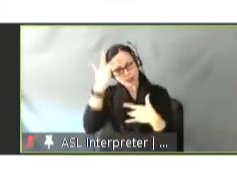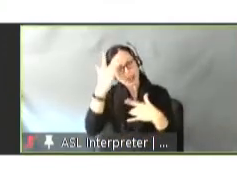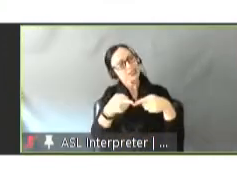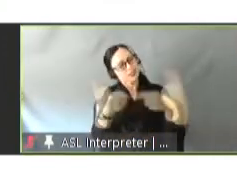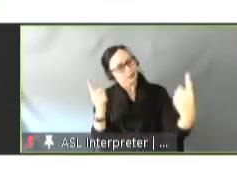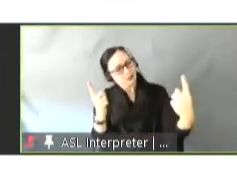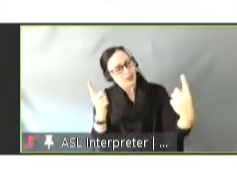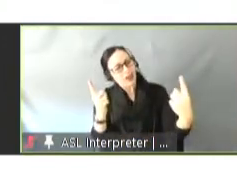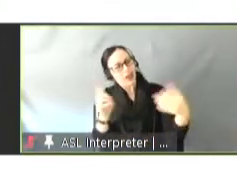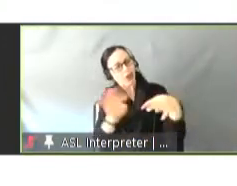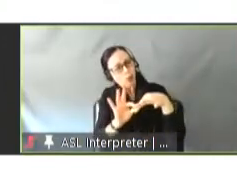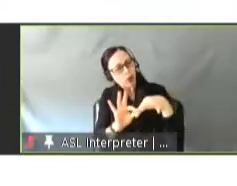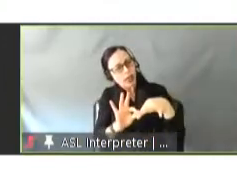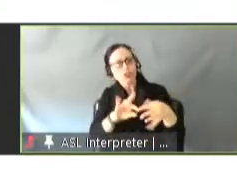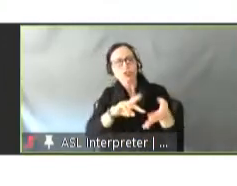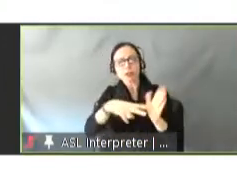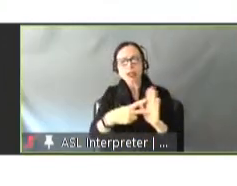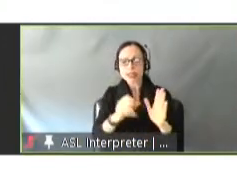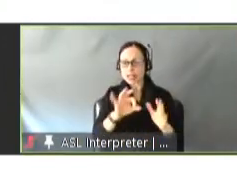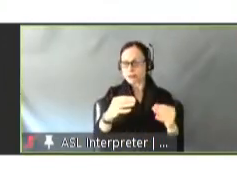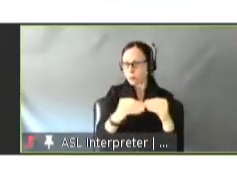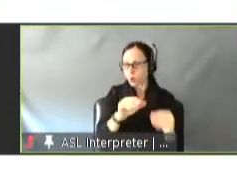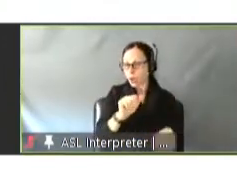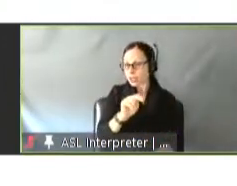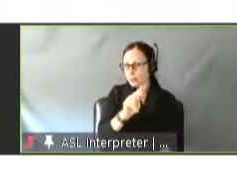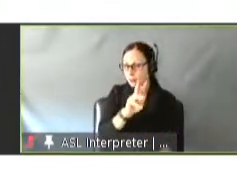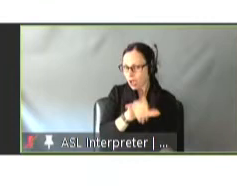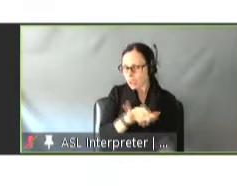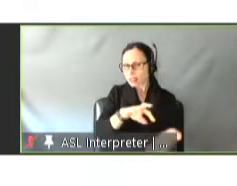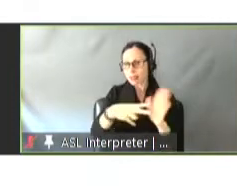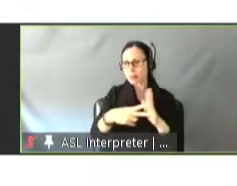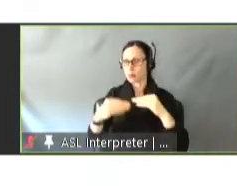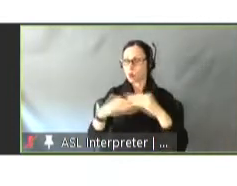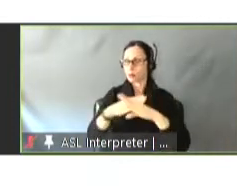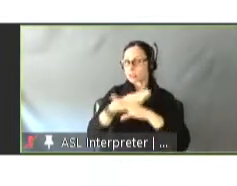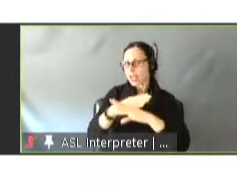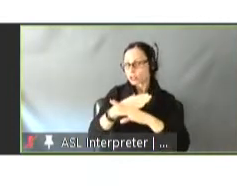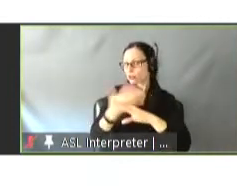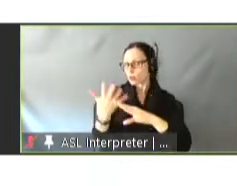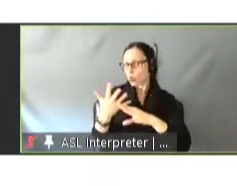saying that the more antibodies you have, the more protected you were from viral replication again.